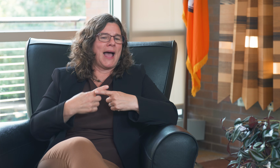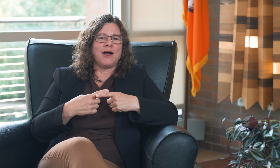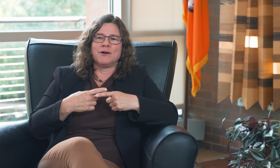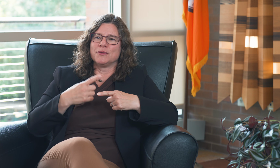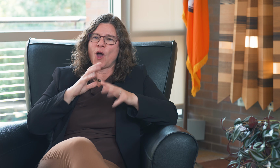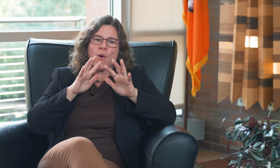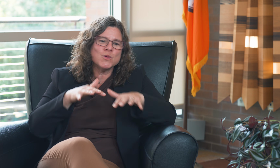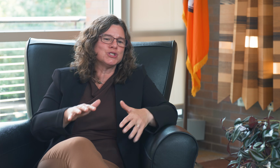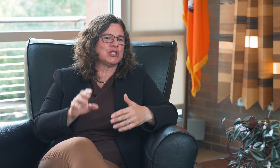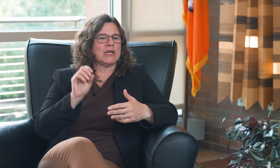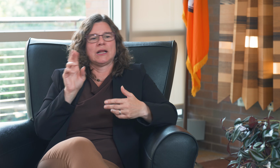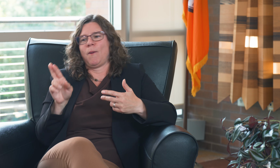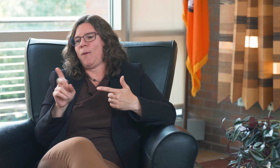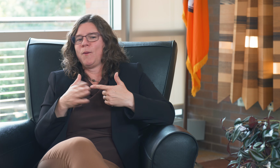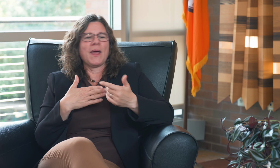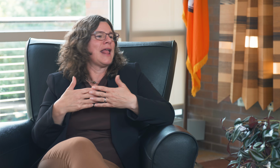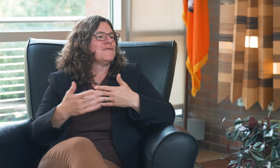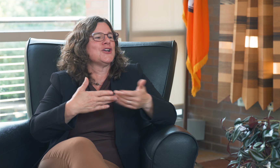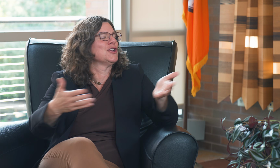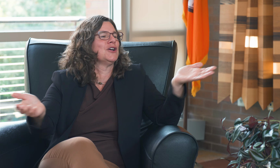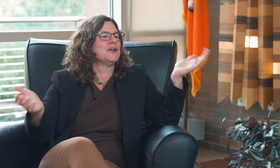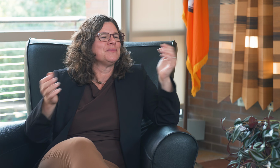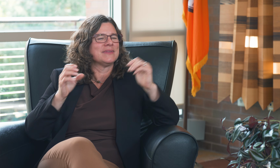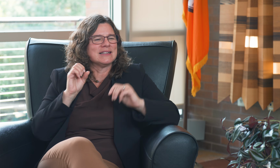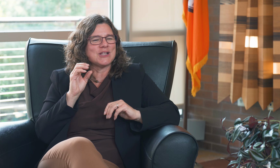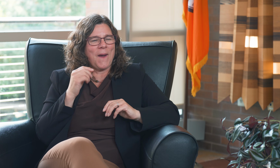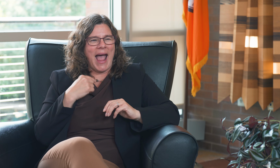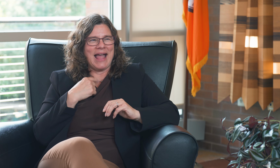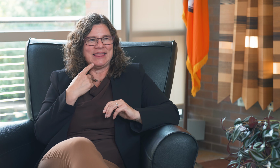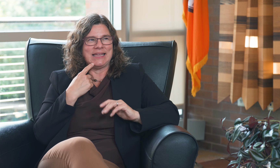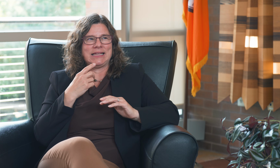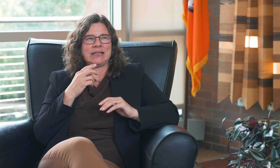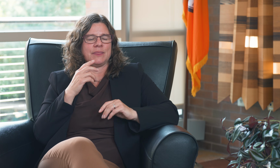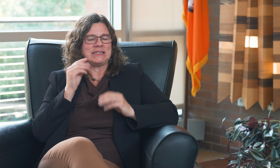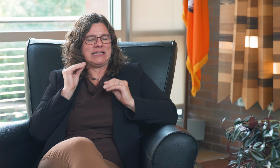to deaf passengers about the ocean or whatever the topic might be.